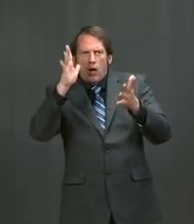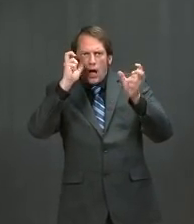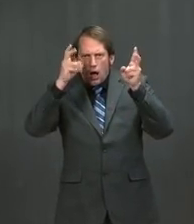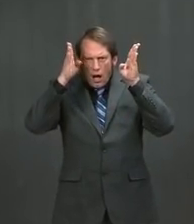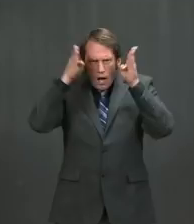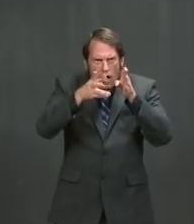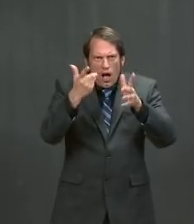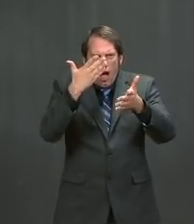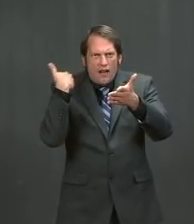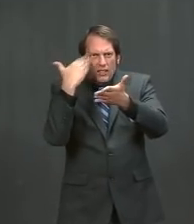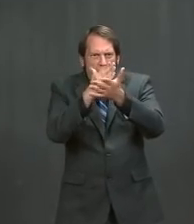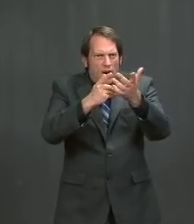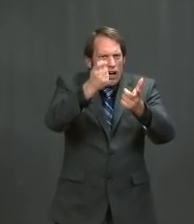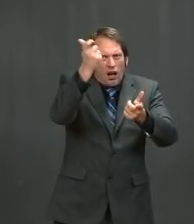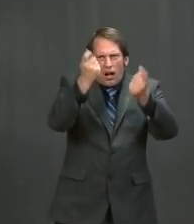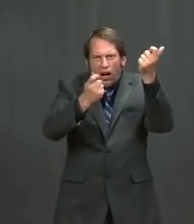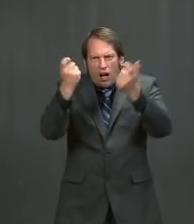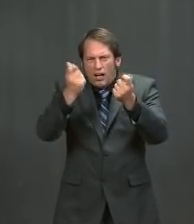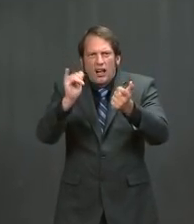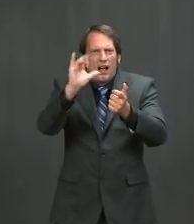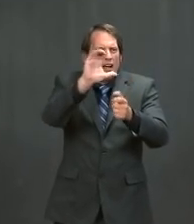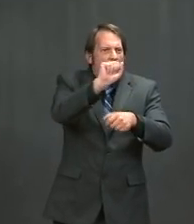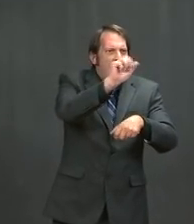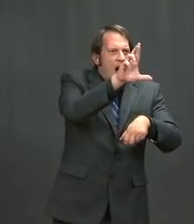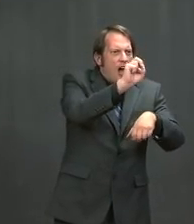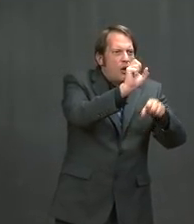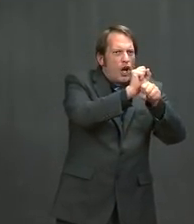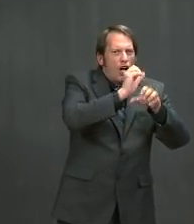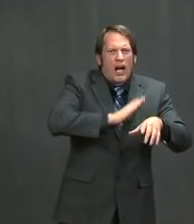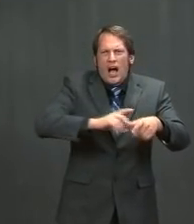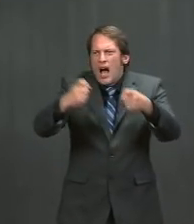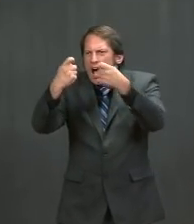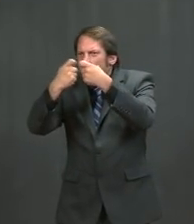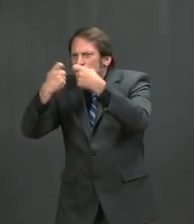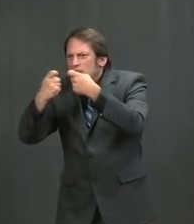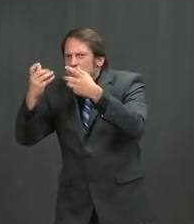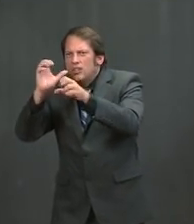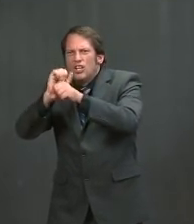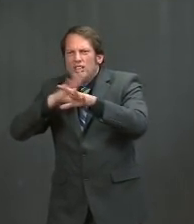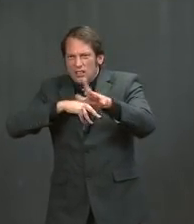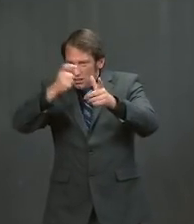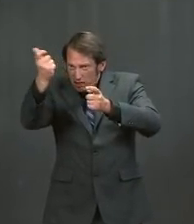and the electric vehicle aspects? And then, in addition to that, on the left,